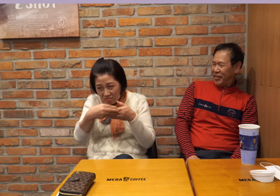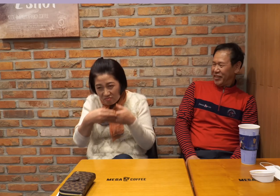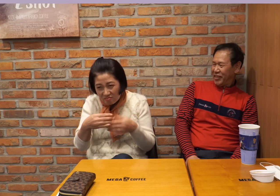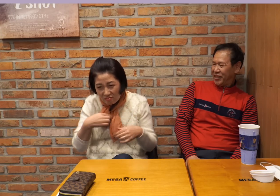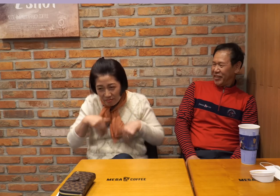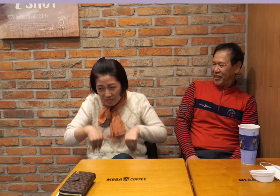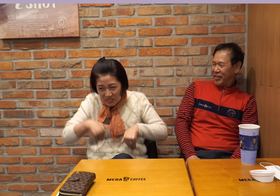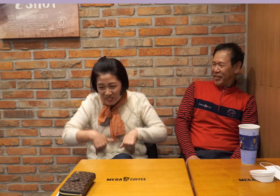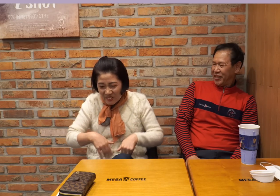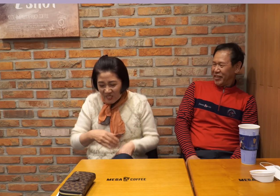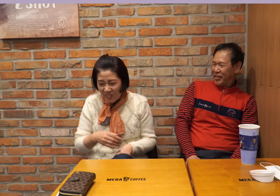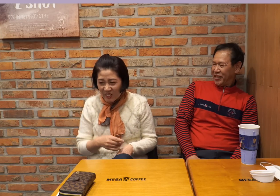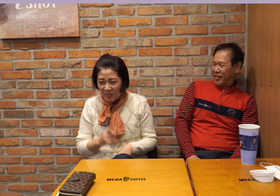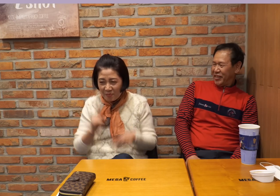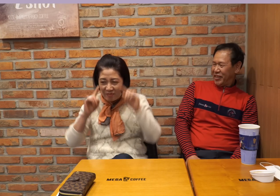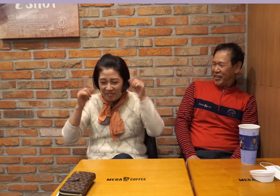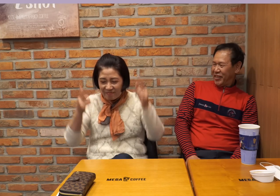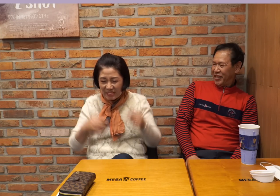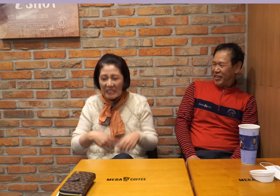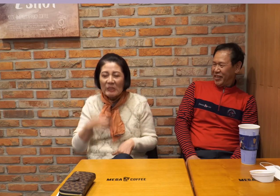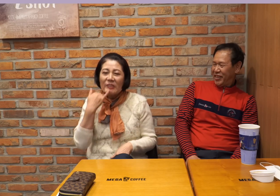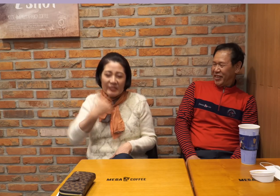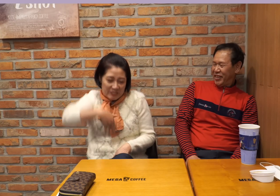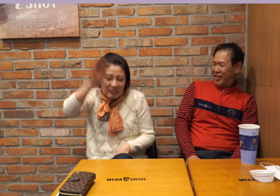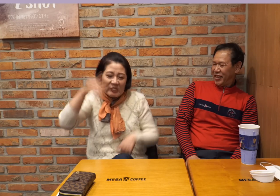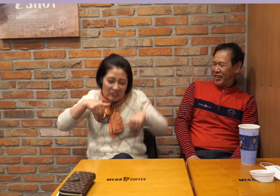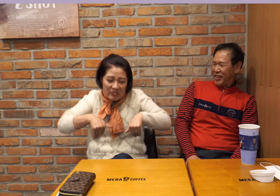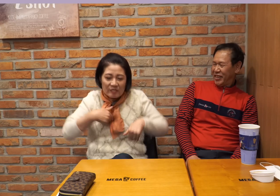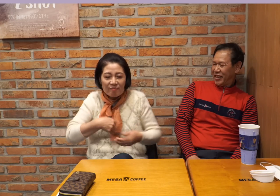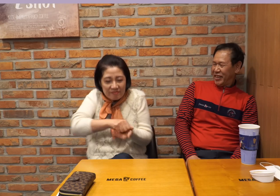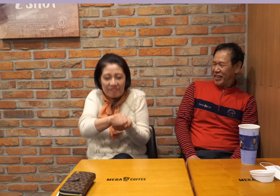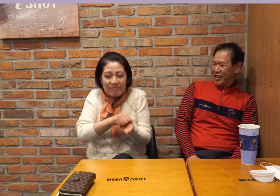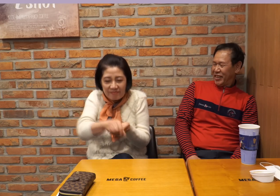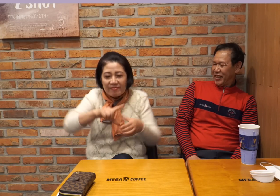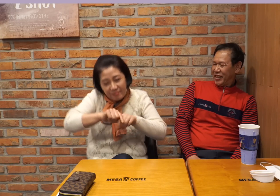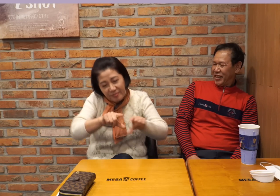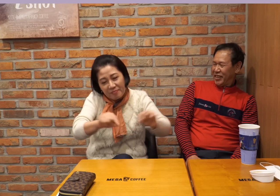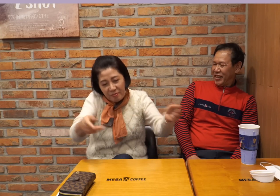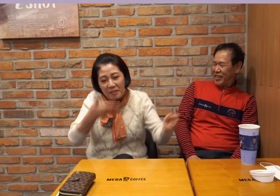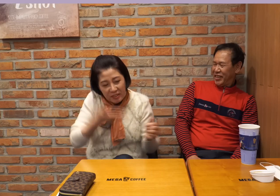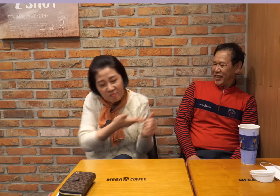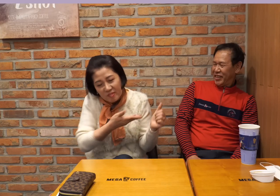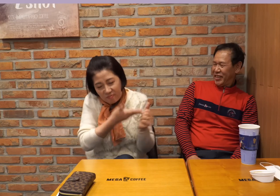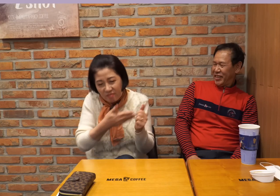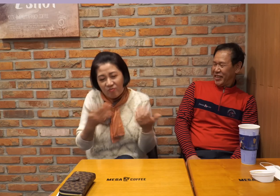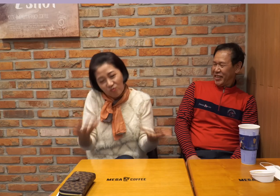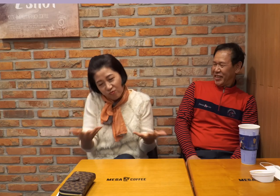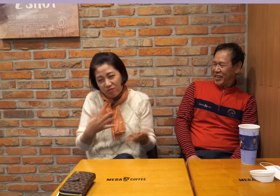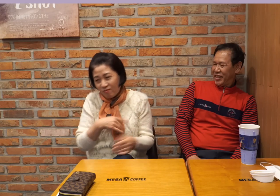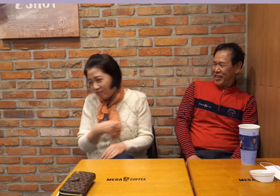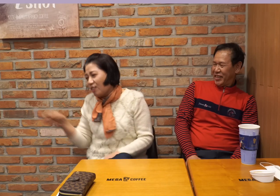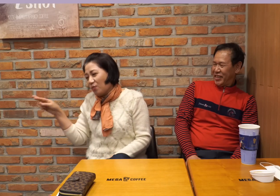but someone gave me a housekeeper job. I hated the housekeeper job, but it was better than no work, so I worked hard on the housework.